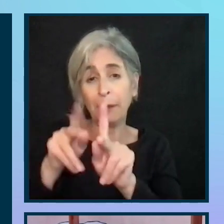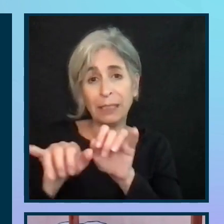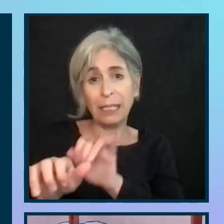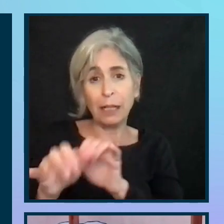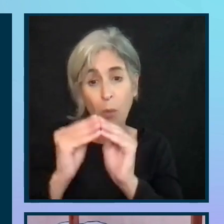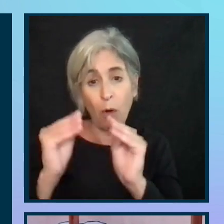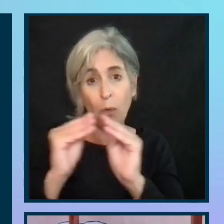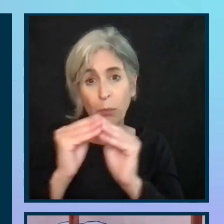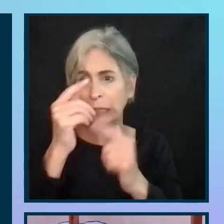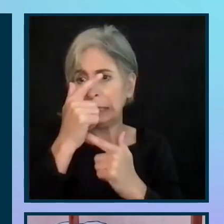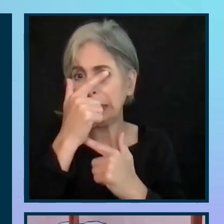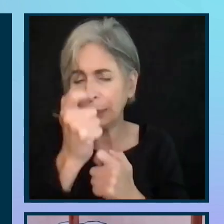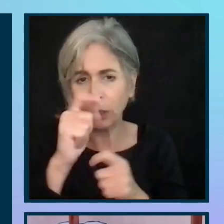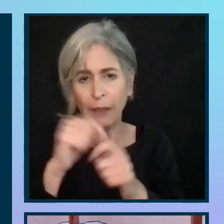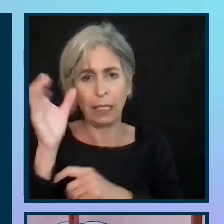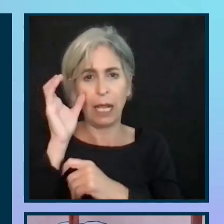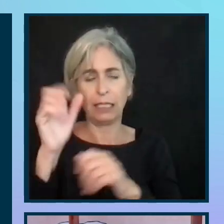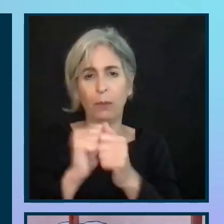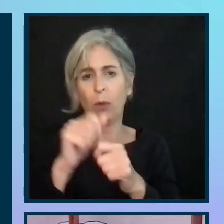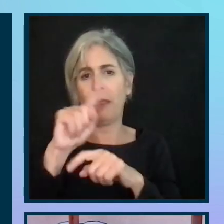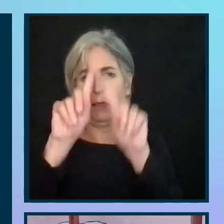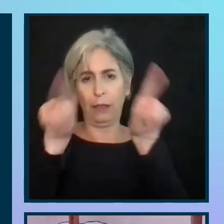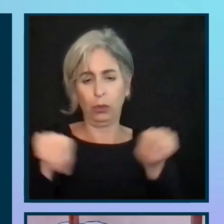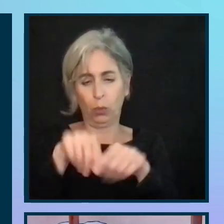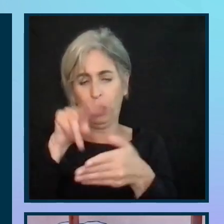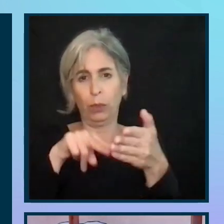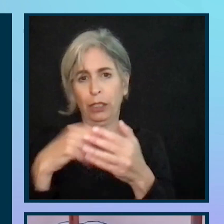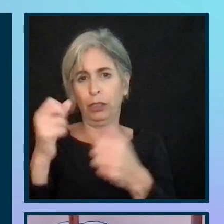in the concept of the screen reader driver, and I'm really excited about that future